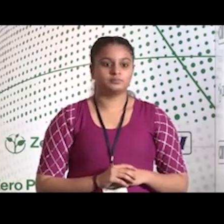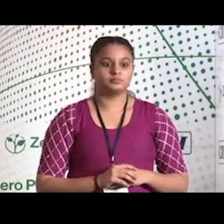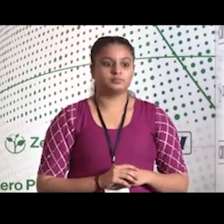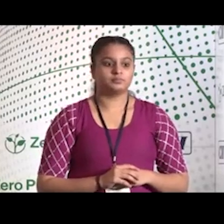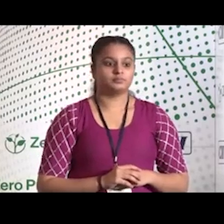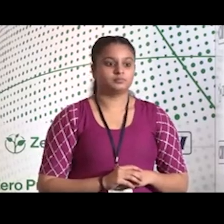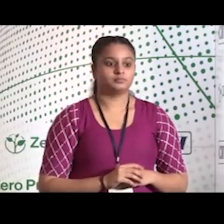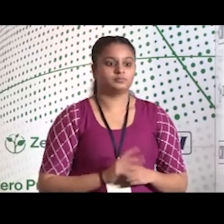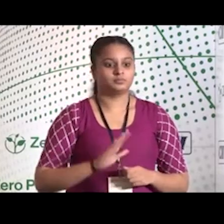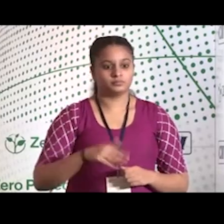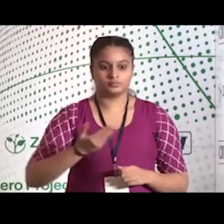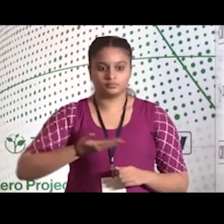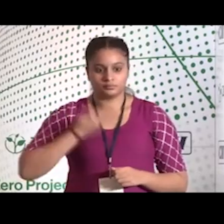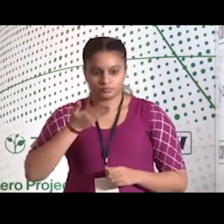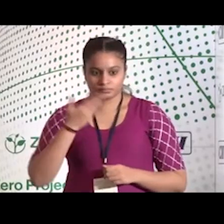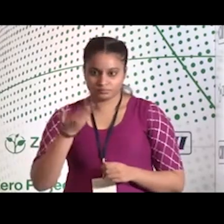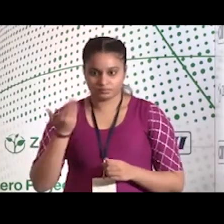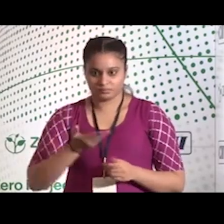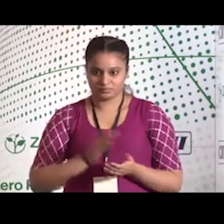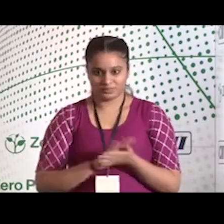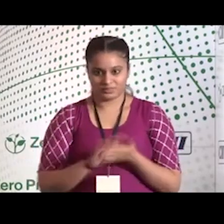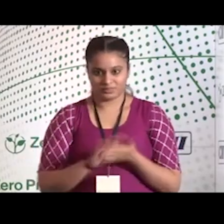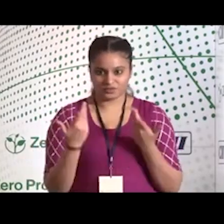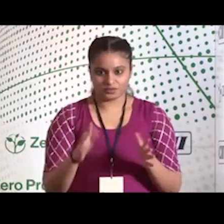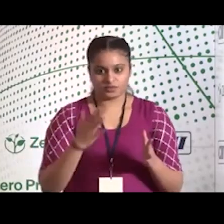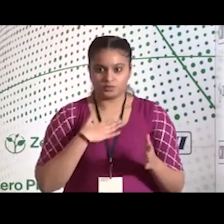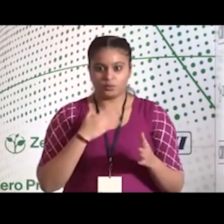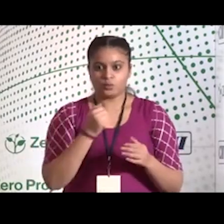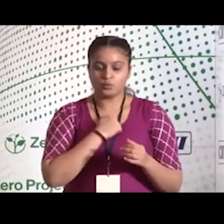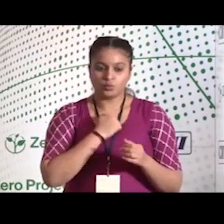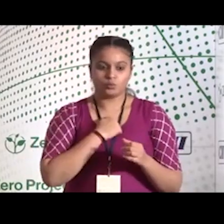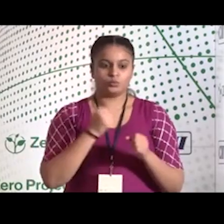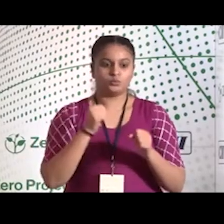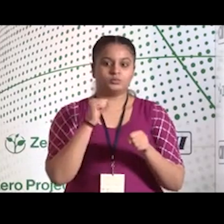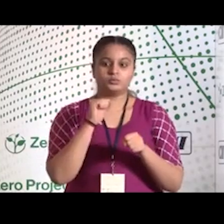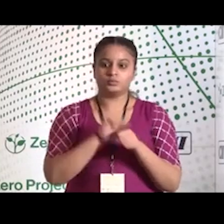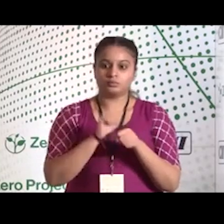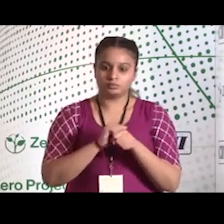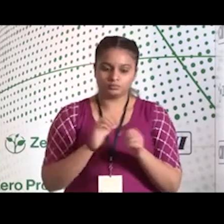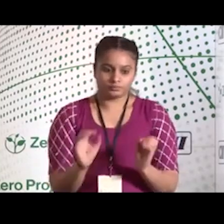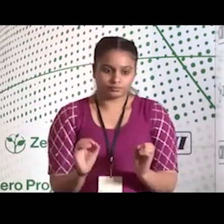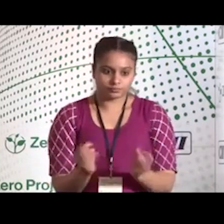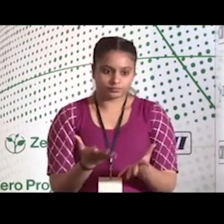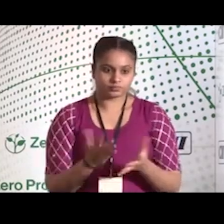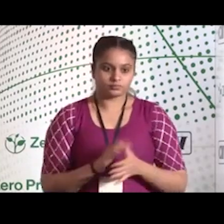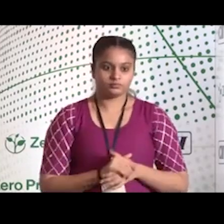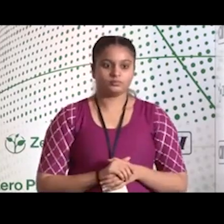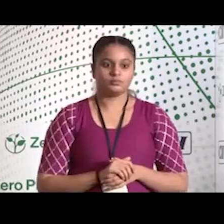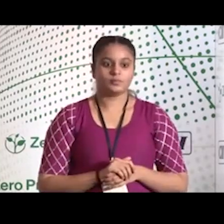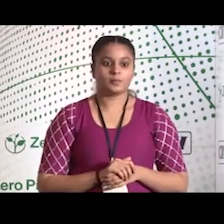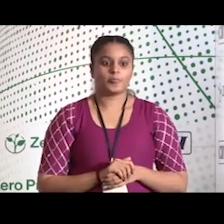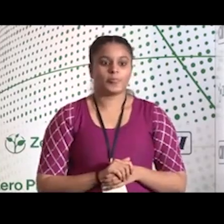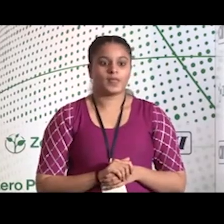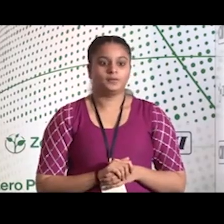Leningrad and then happened to come is taught a year or so losing a baby.